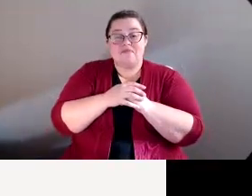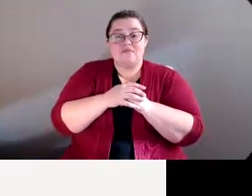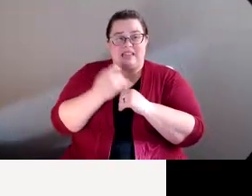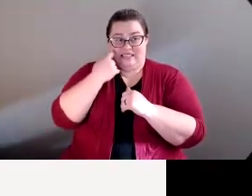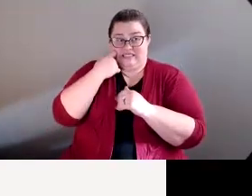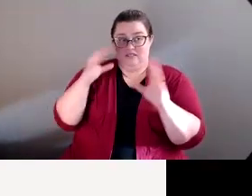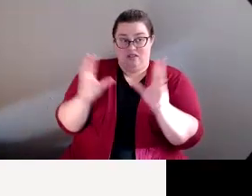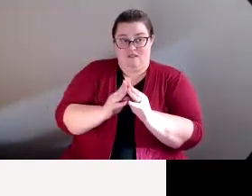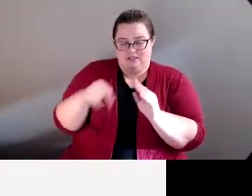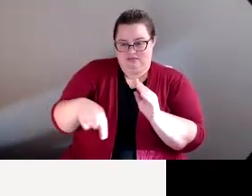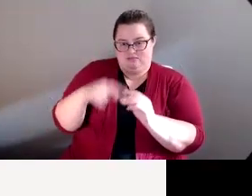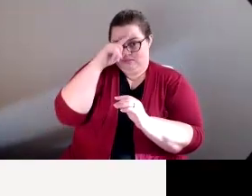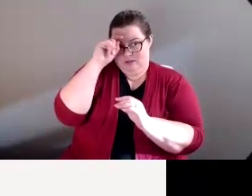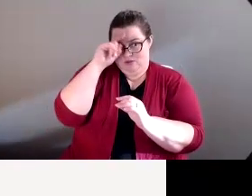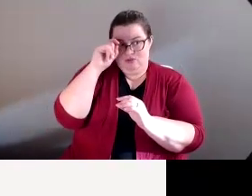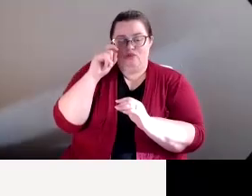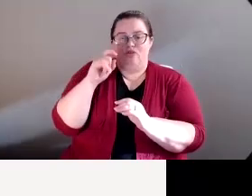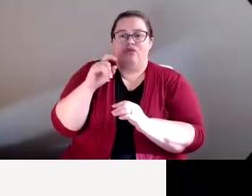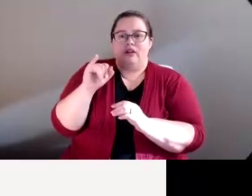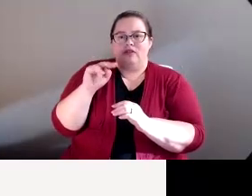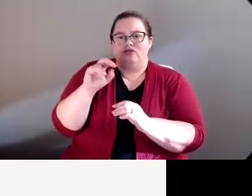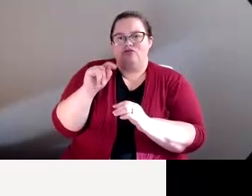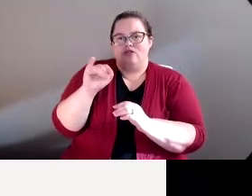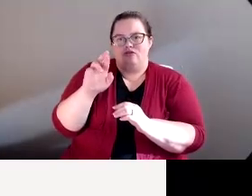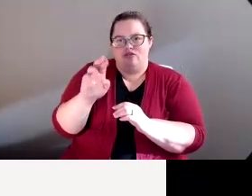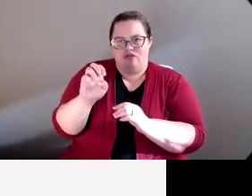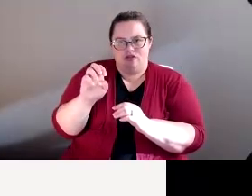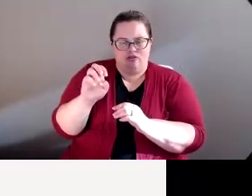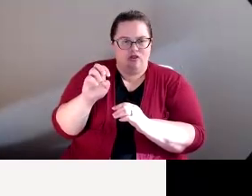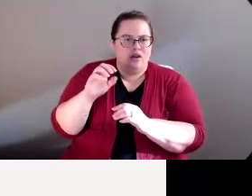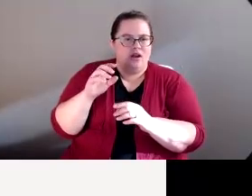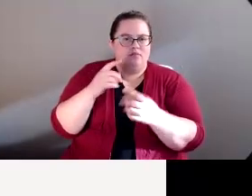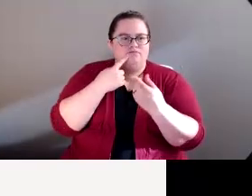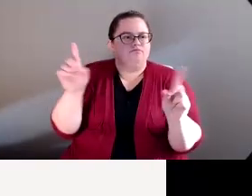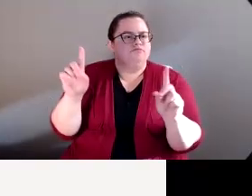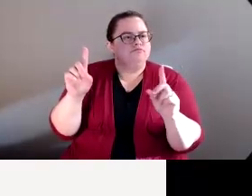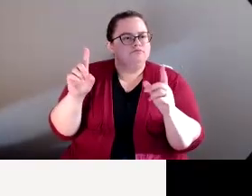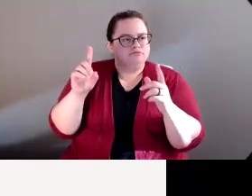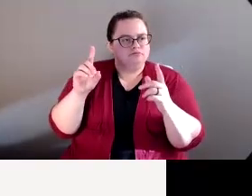this summer, Instructure announced a partnership with open AI. That